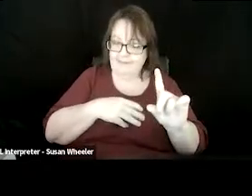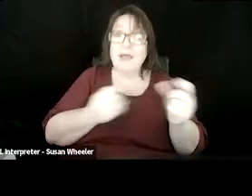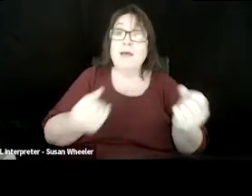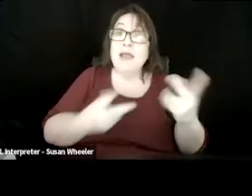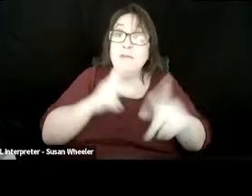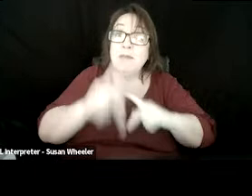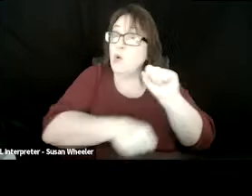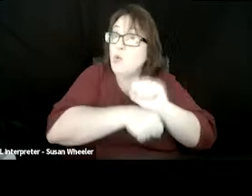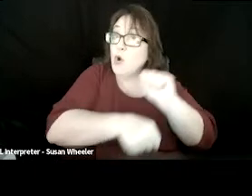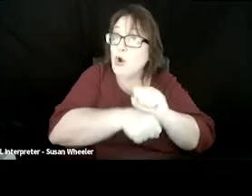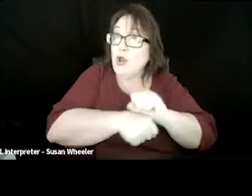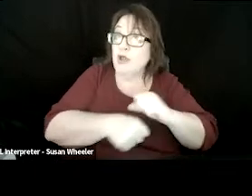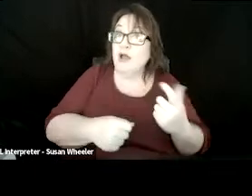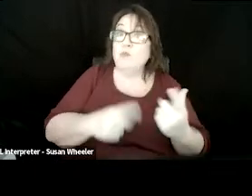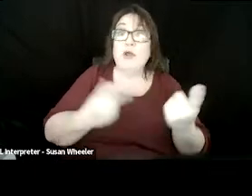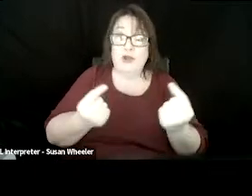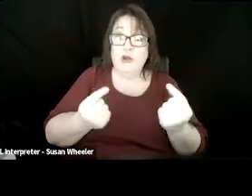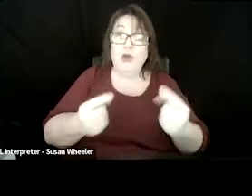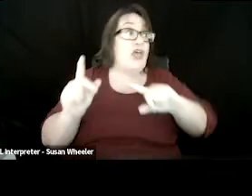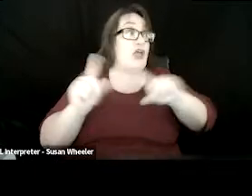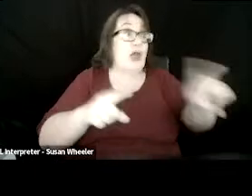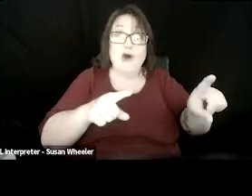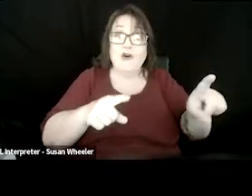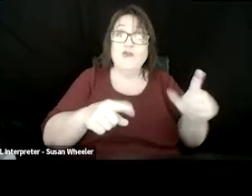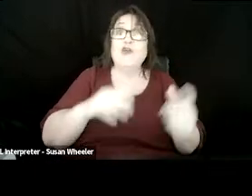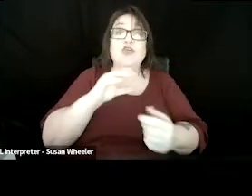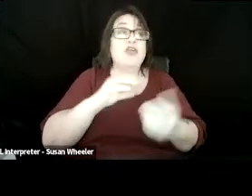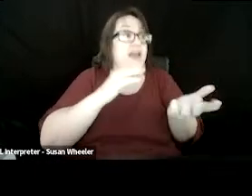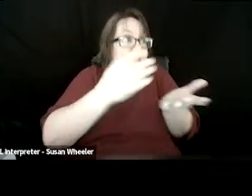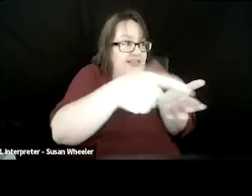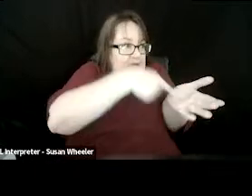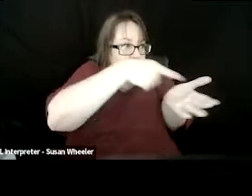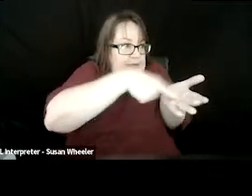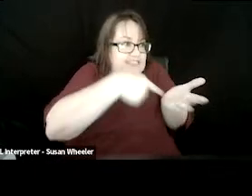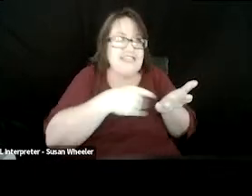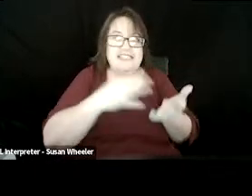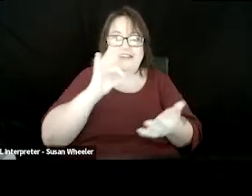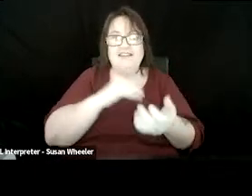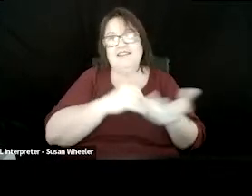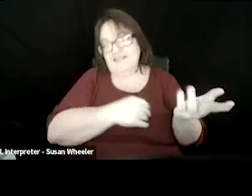the first thing they do is they go to the compensation piece and that's natural, everybody understands